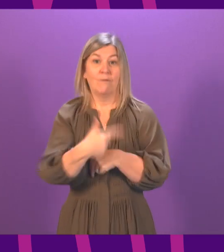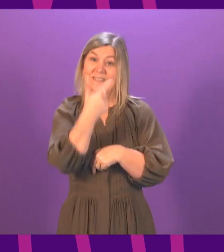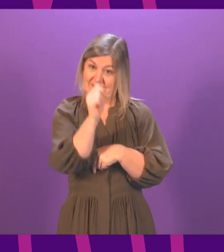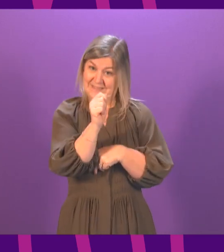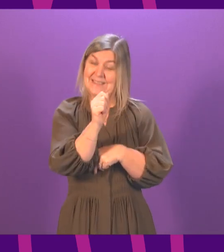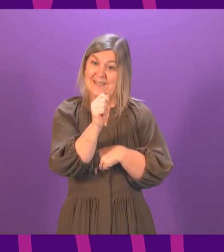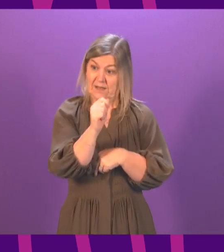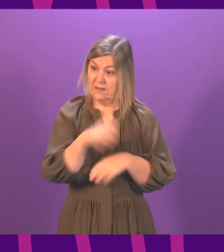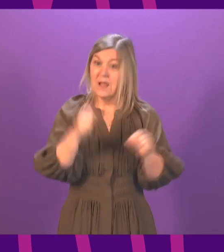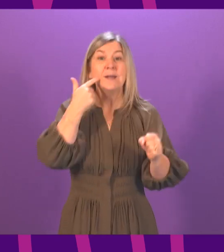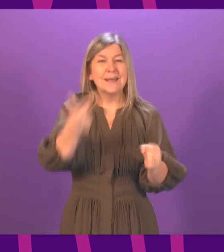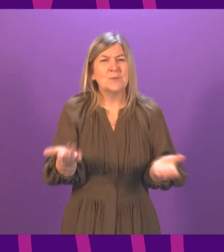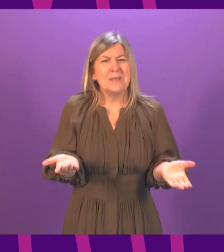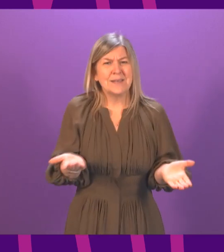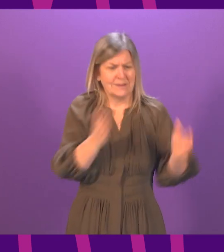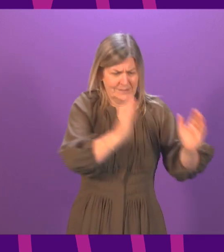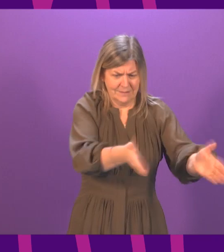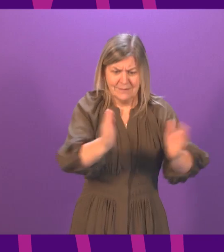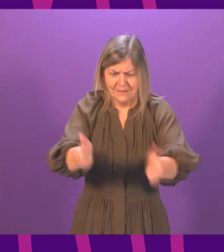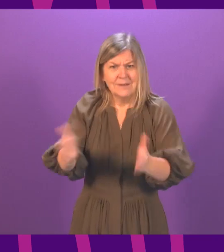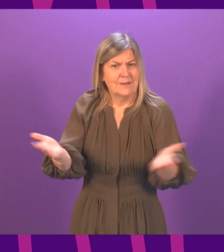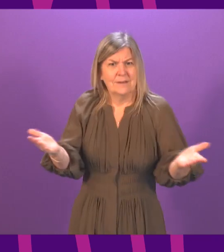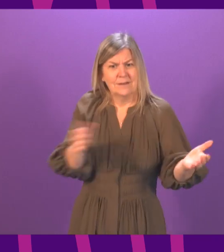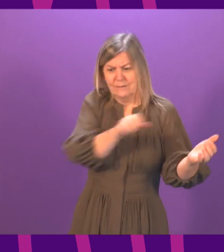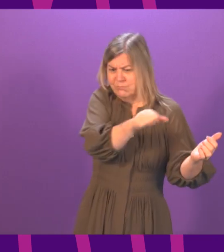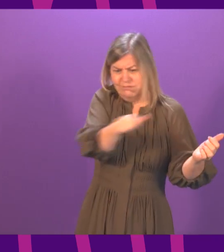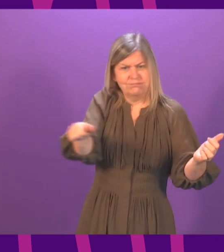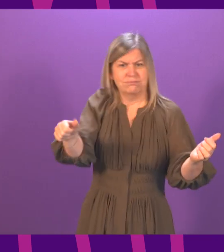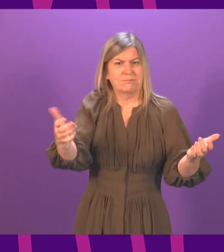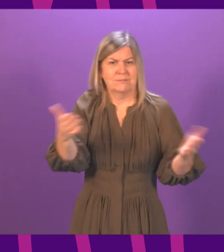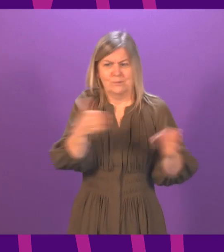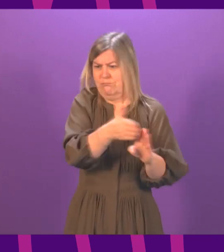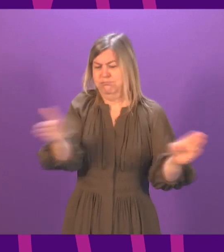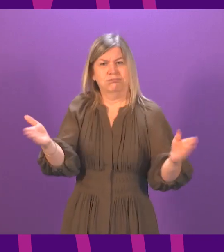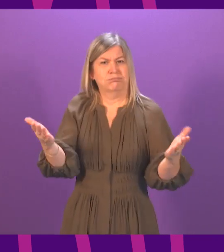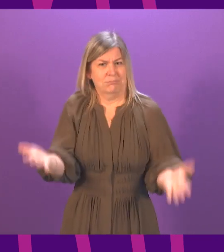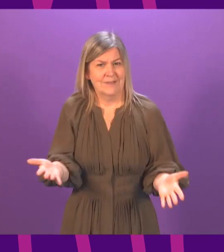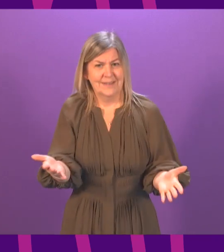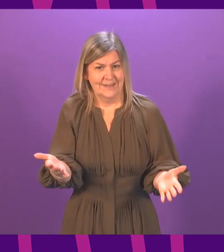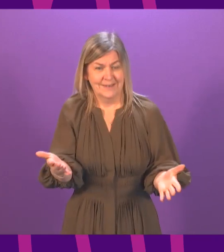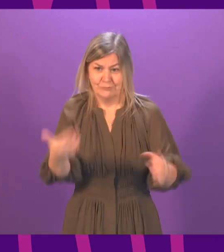start next week, and we are well on track also to meet those targets. Every day, we seek to overcome